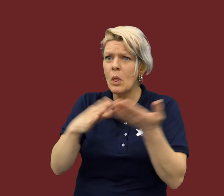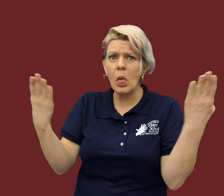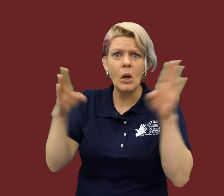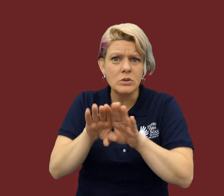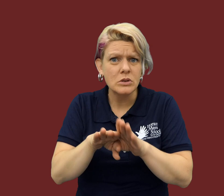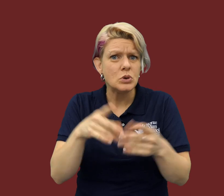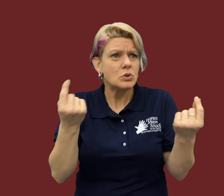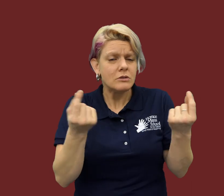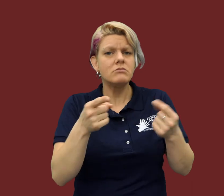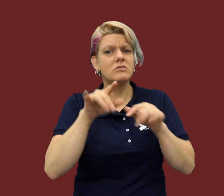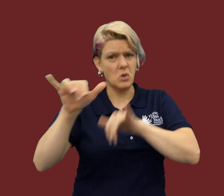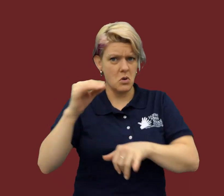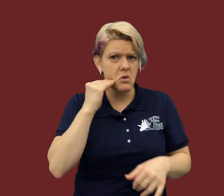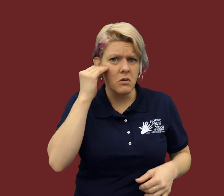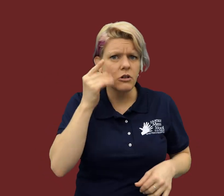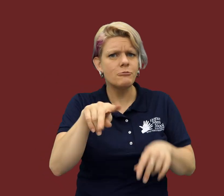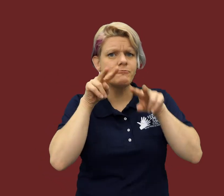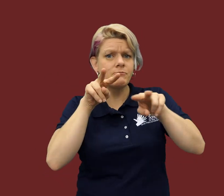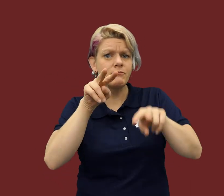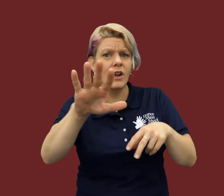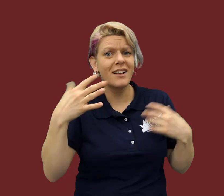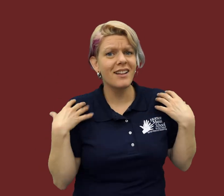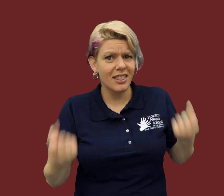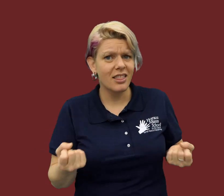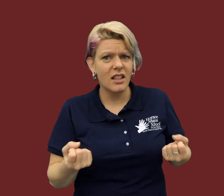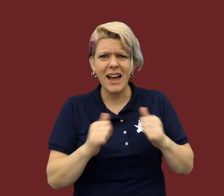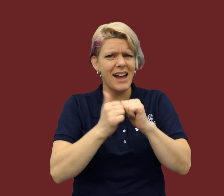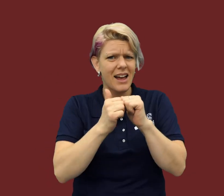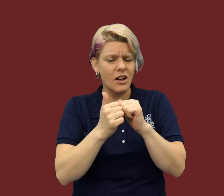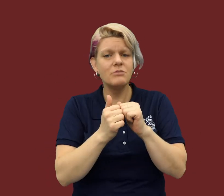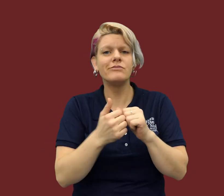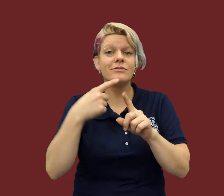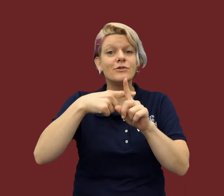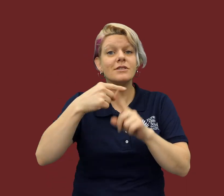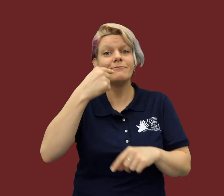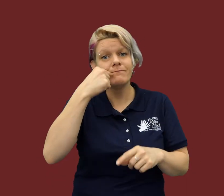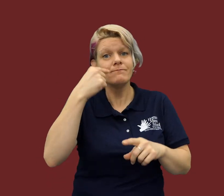is closed and you don’t know what to do? All you can do is stay home and monitor your